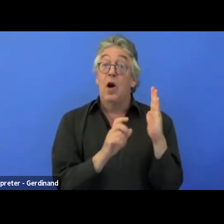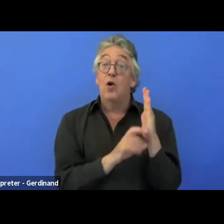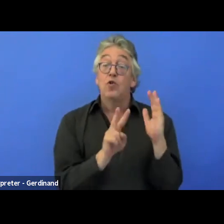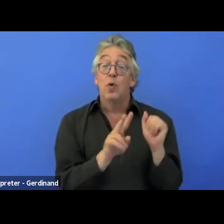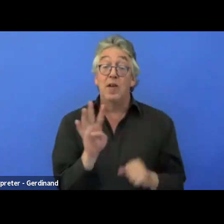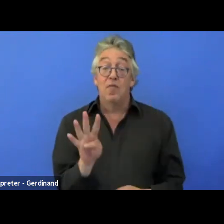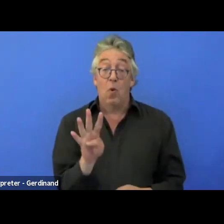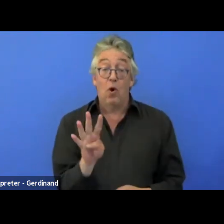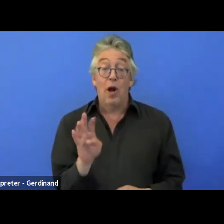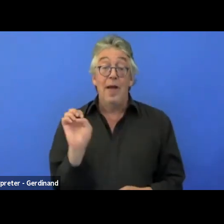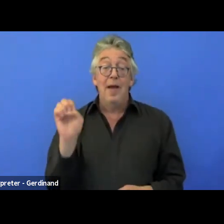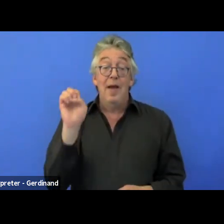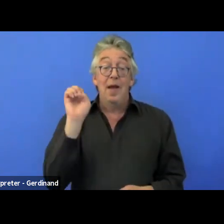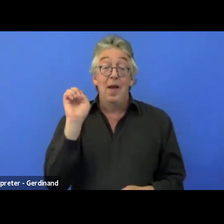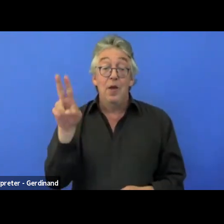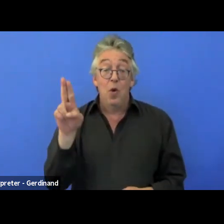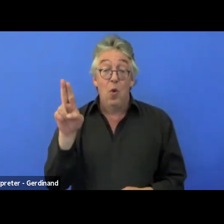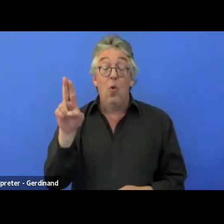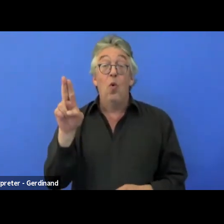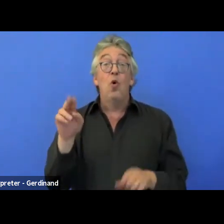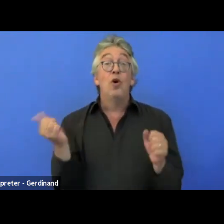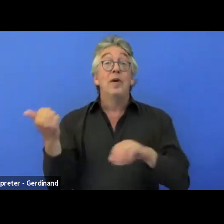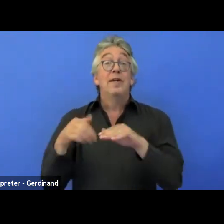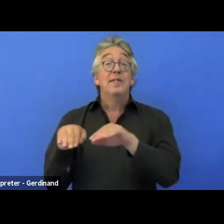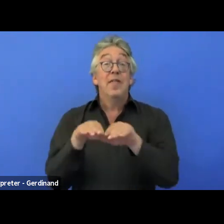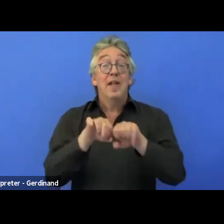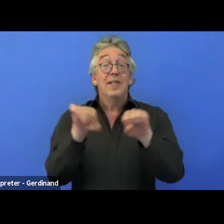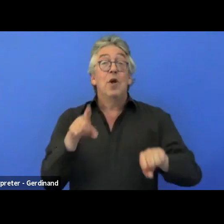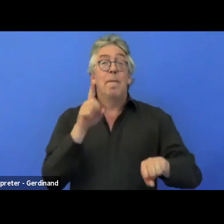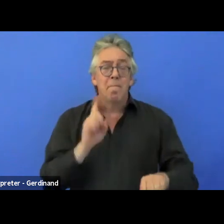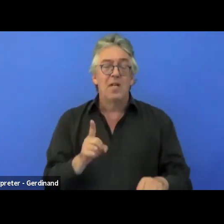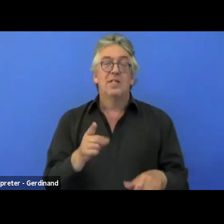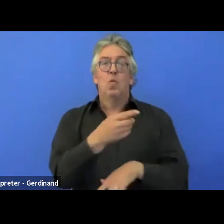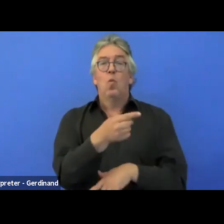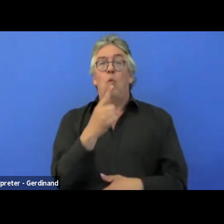it should fully take into account the UN CRPD.